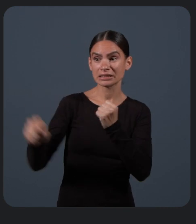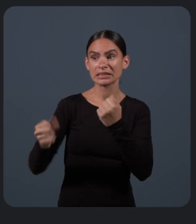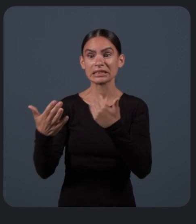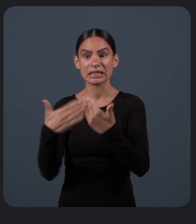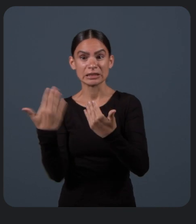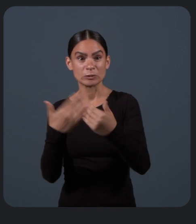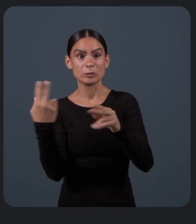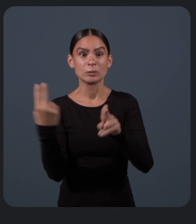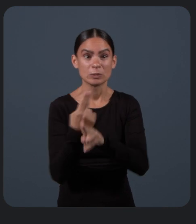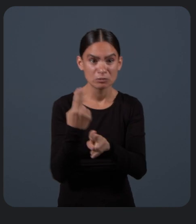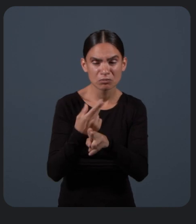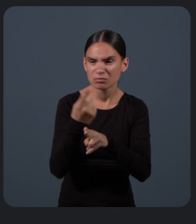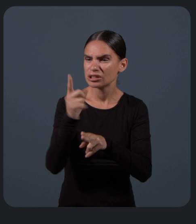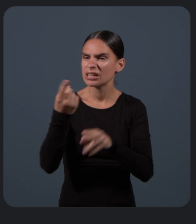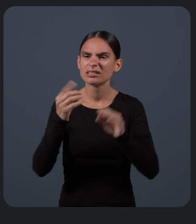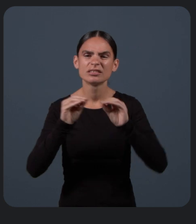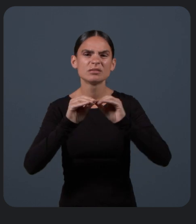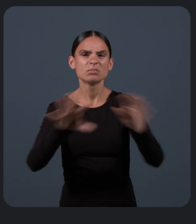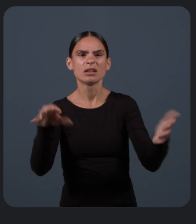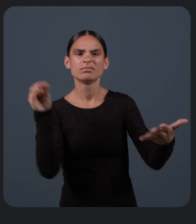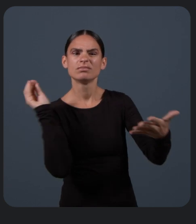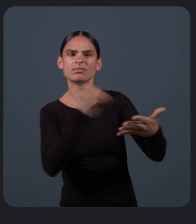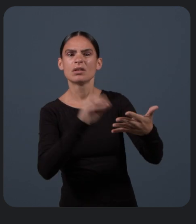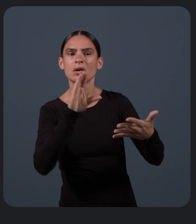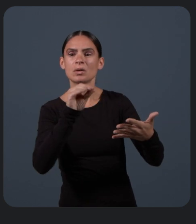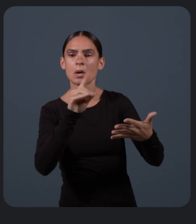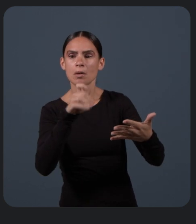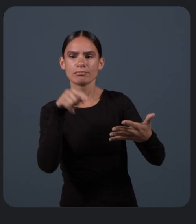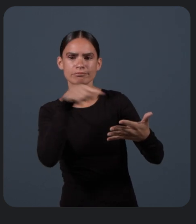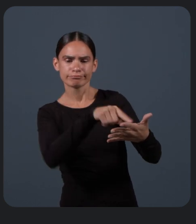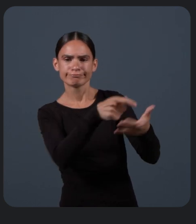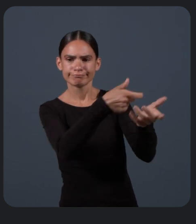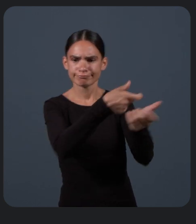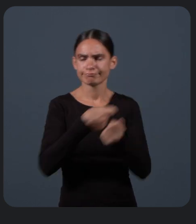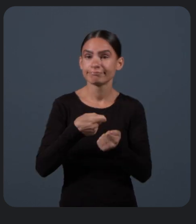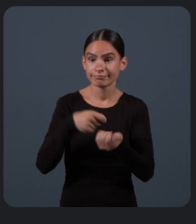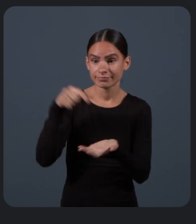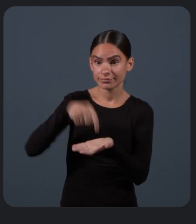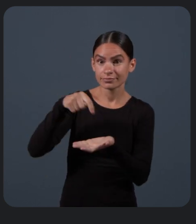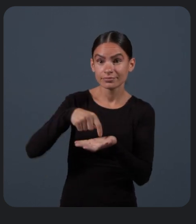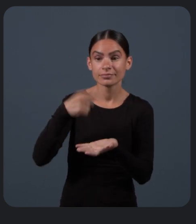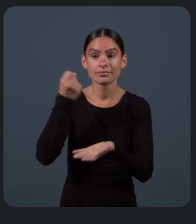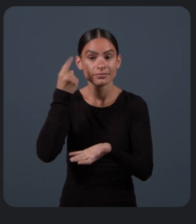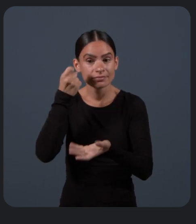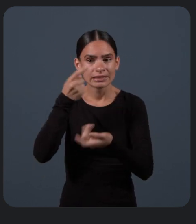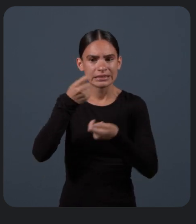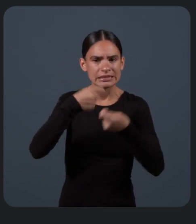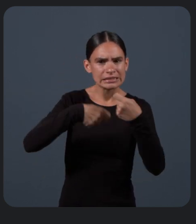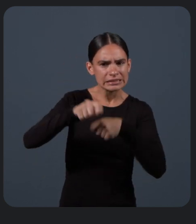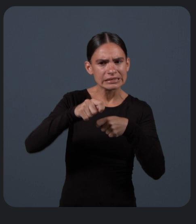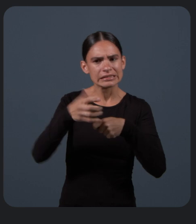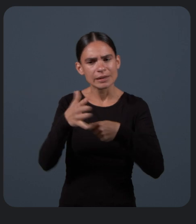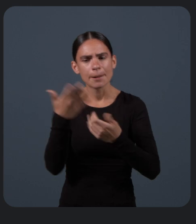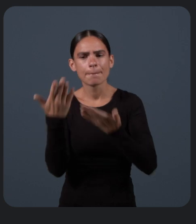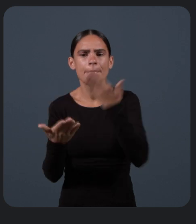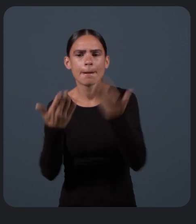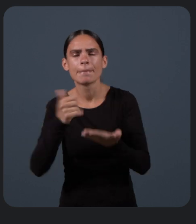you just deploy and the code is pulled into your codebase-- the trade-off is that they might not always fit your specific needs.